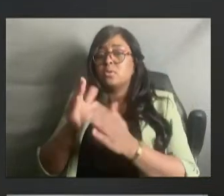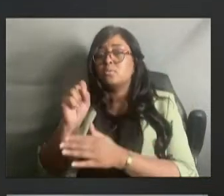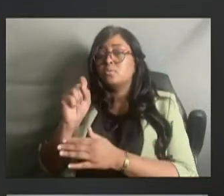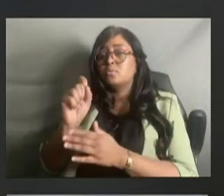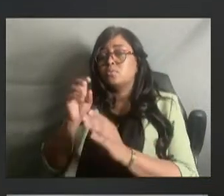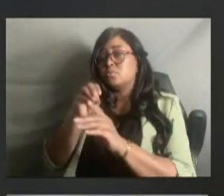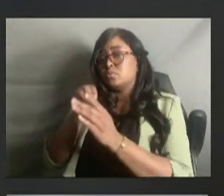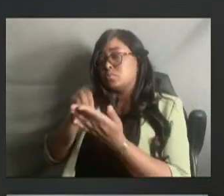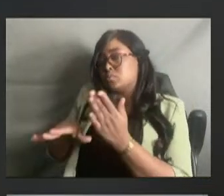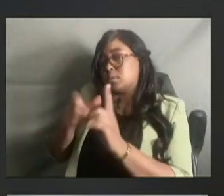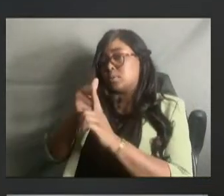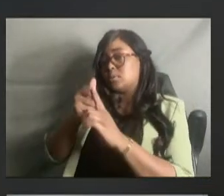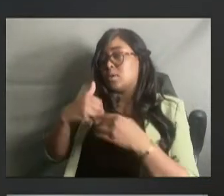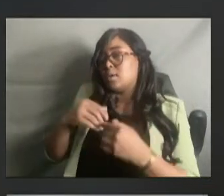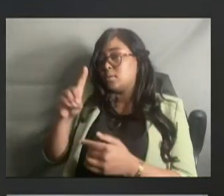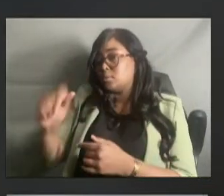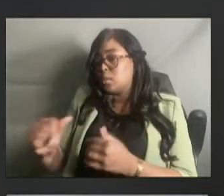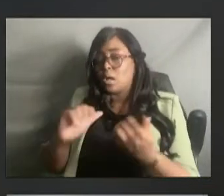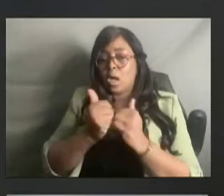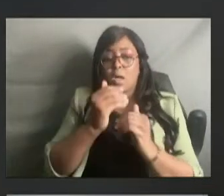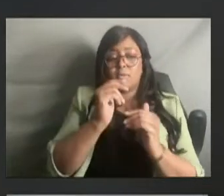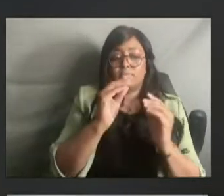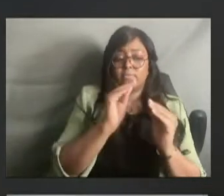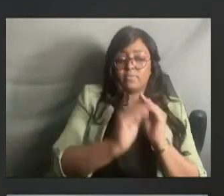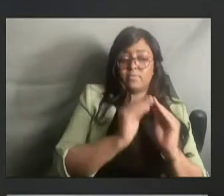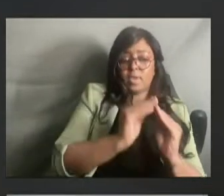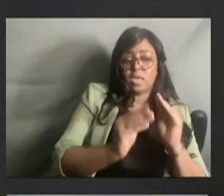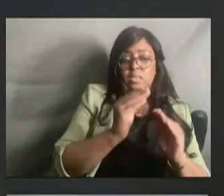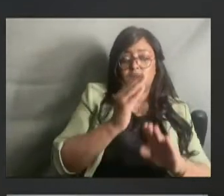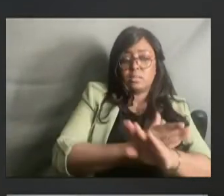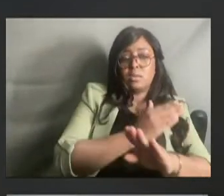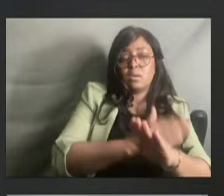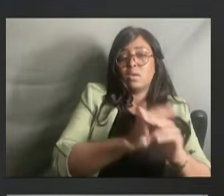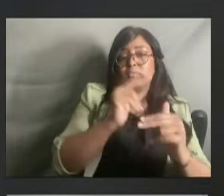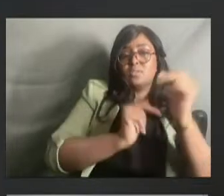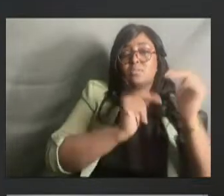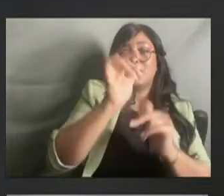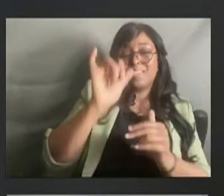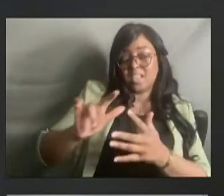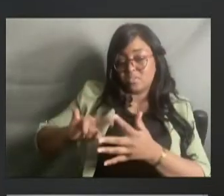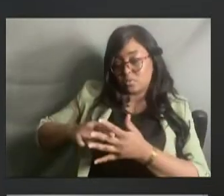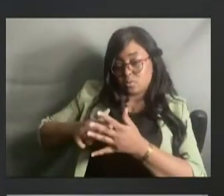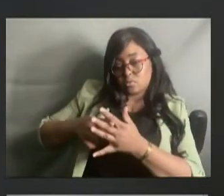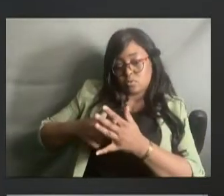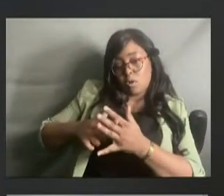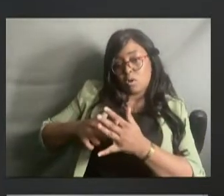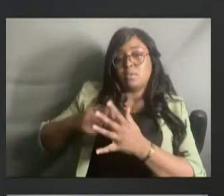students with disabilities, how we fix our facilities. These are